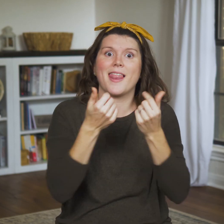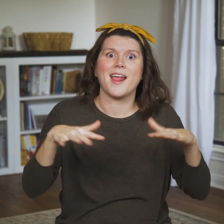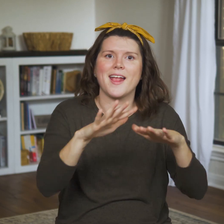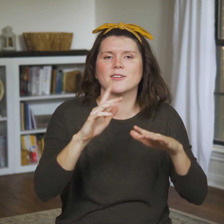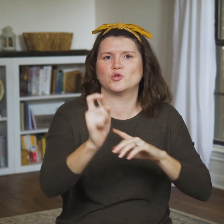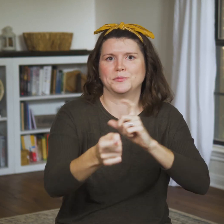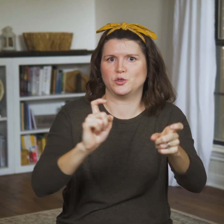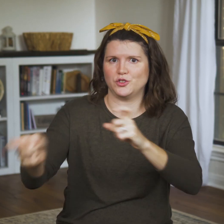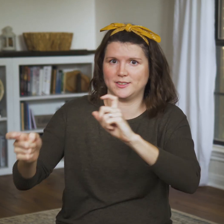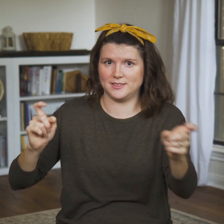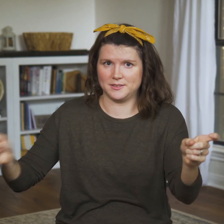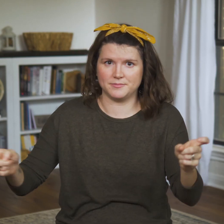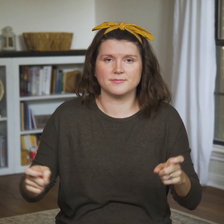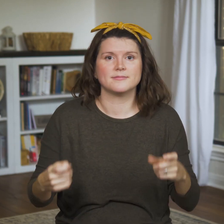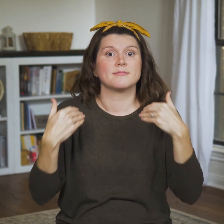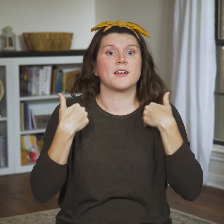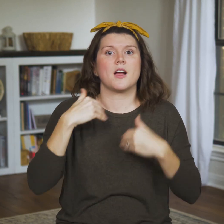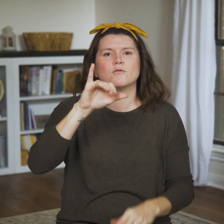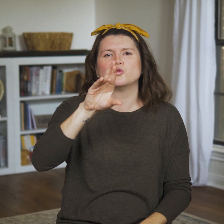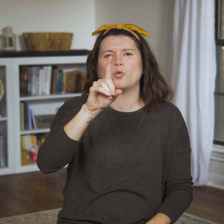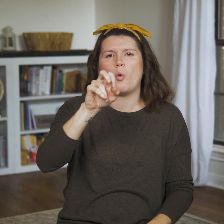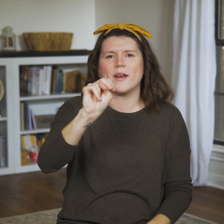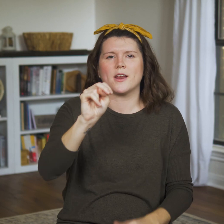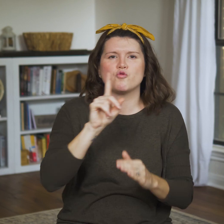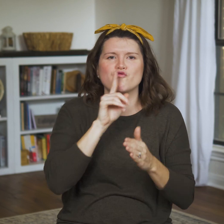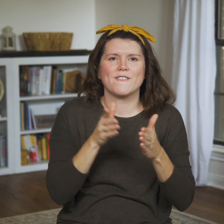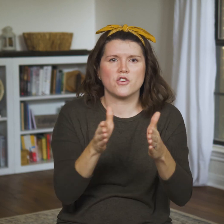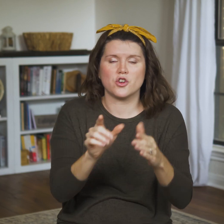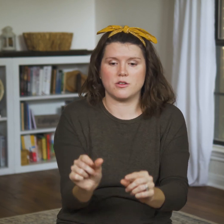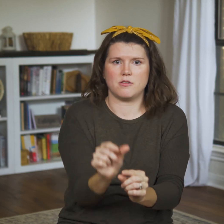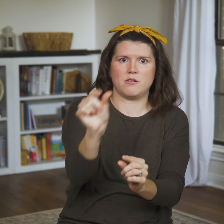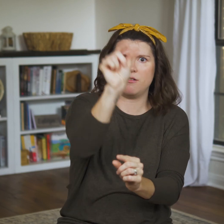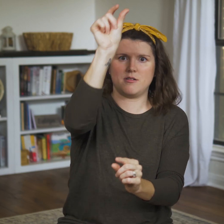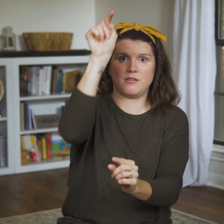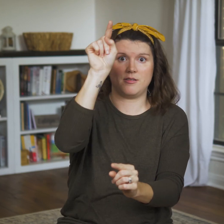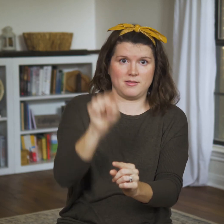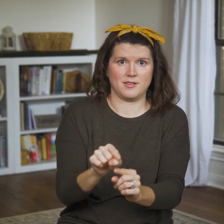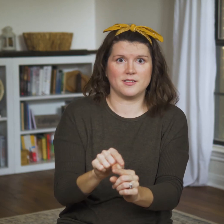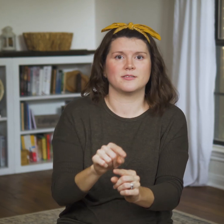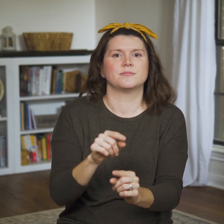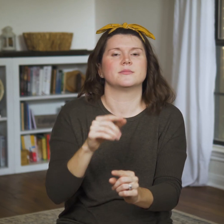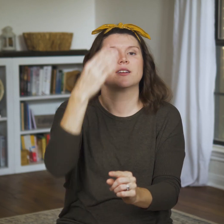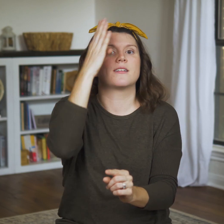and find that not a single one died in battle!